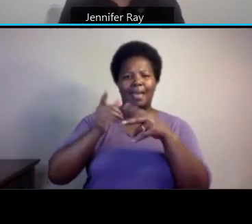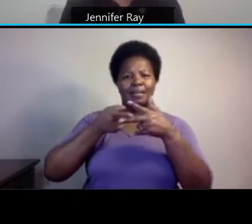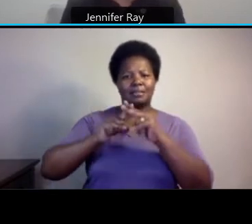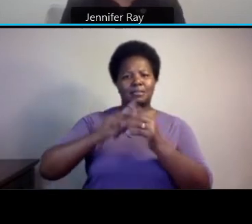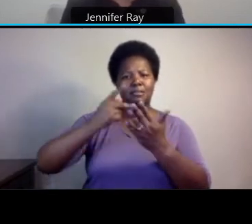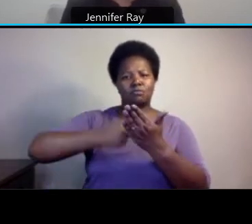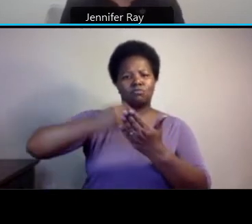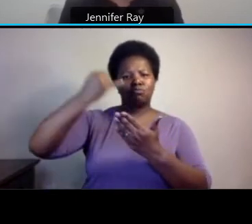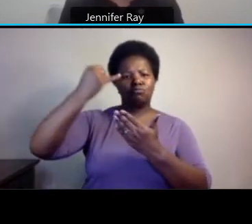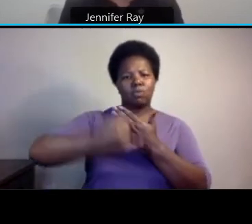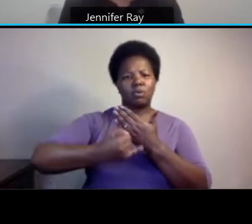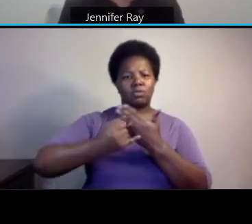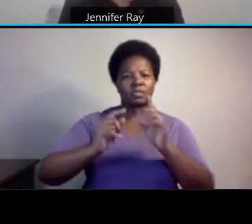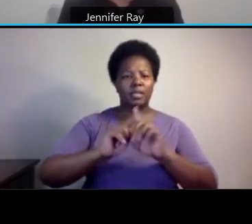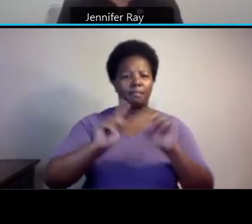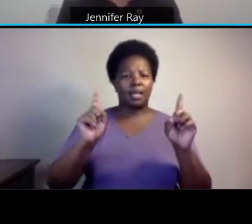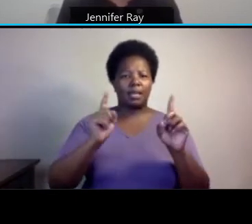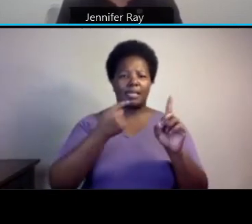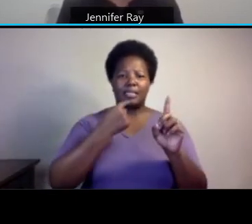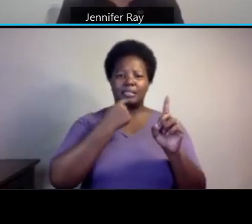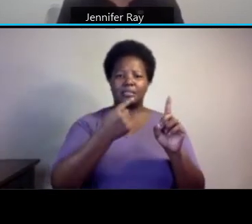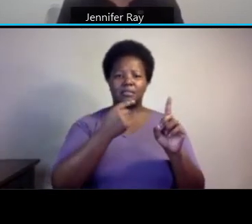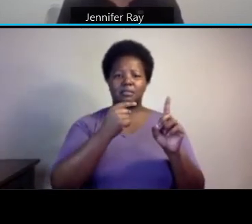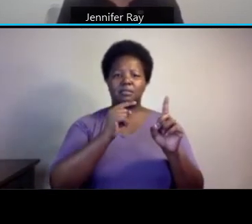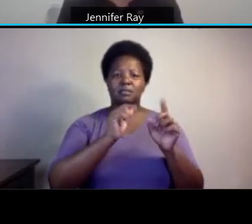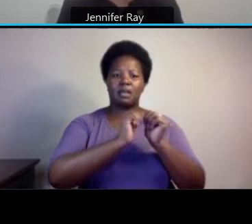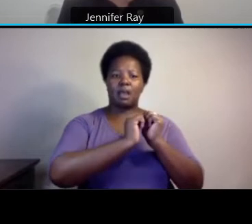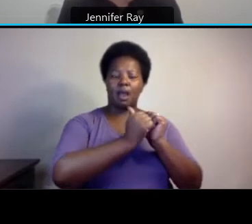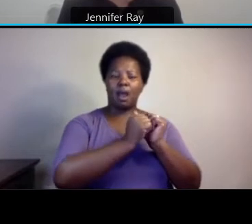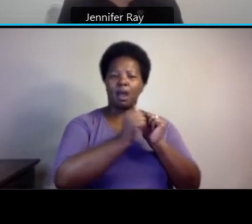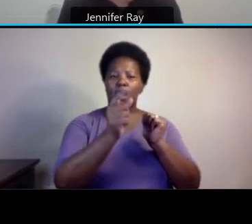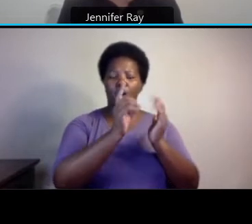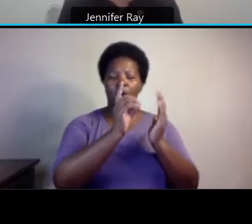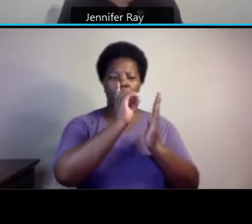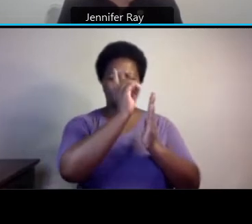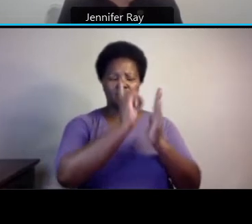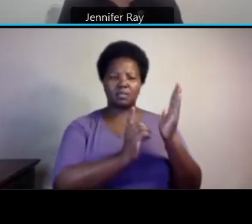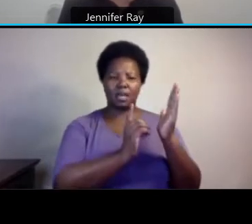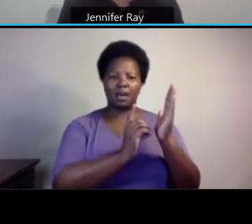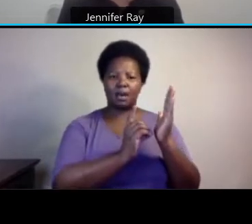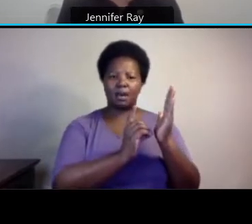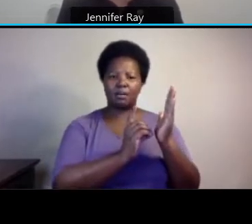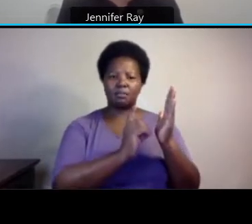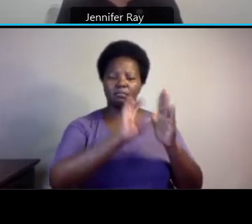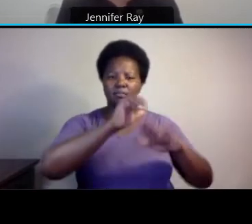to the number of vehicle lanes offered through this design while this design is marginally